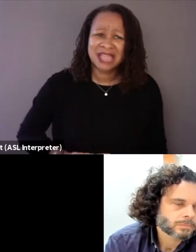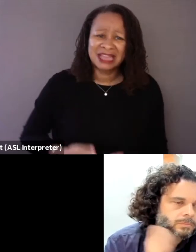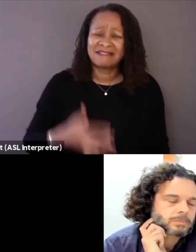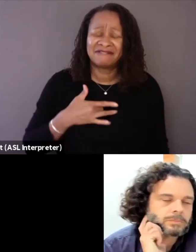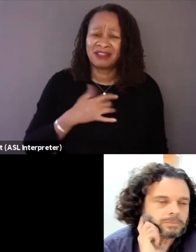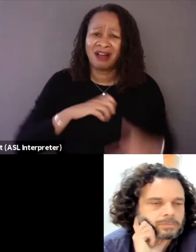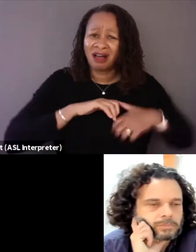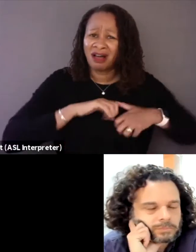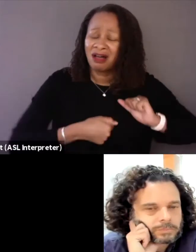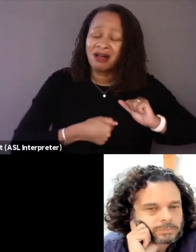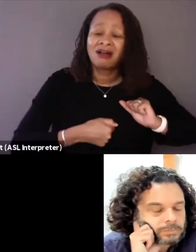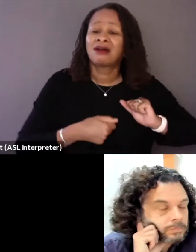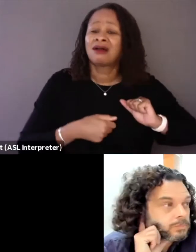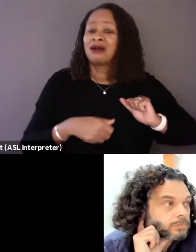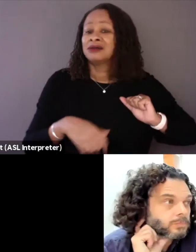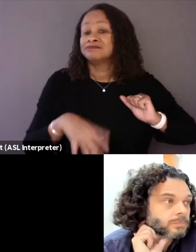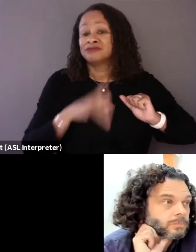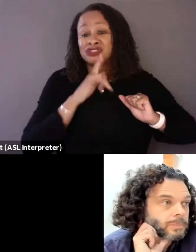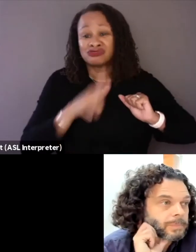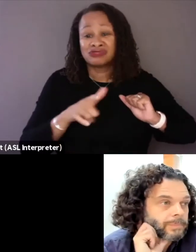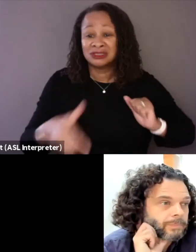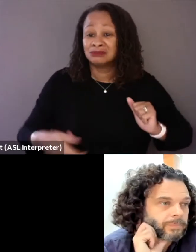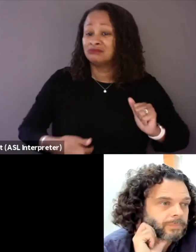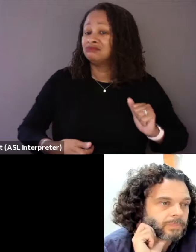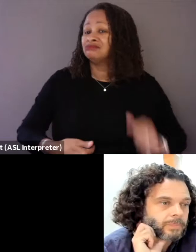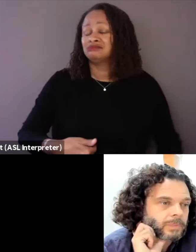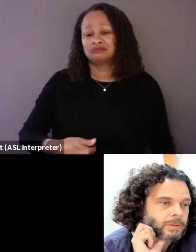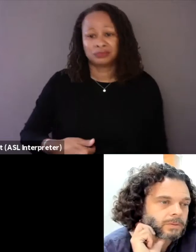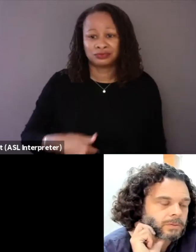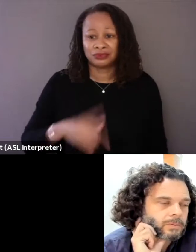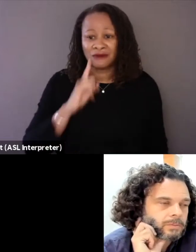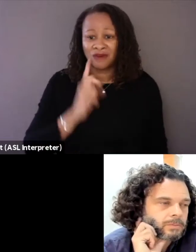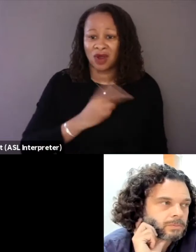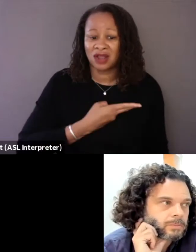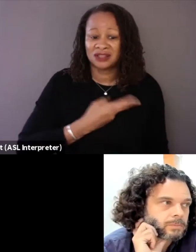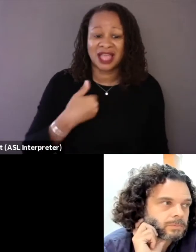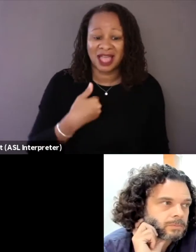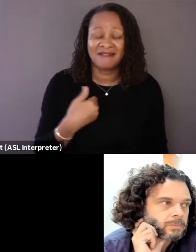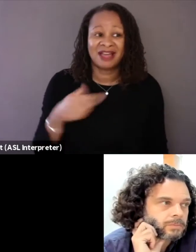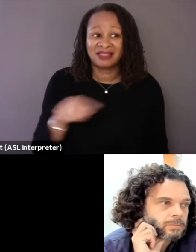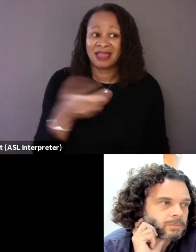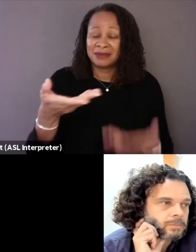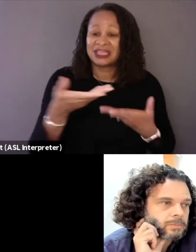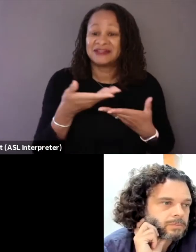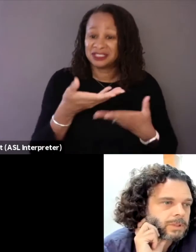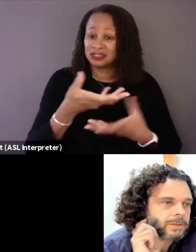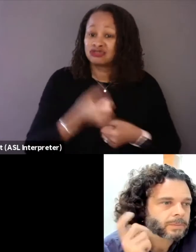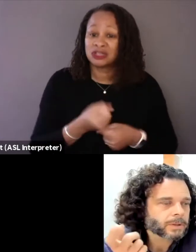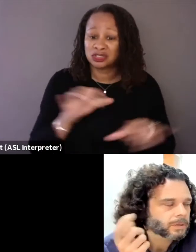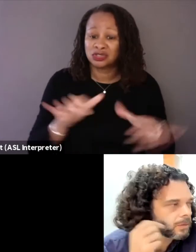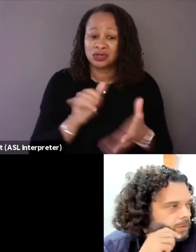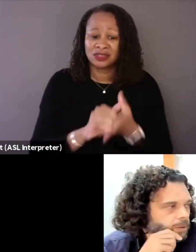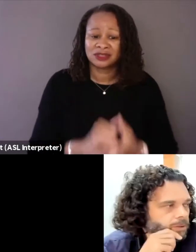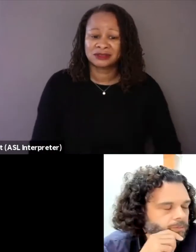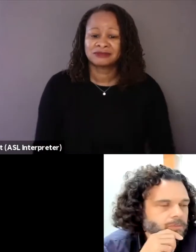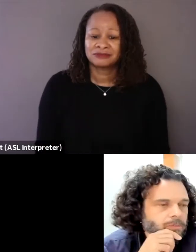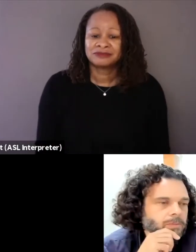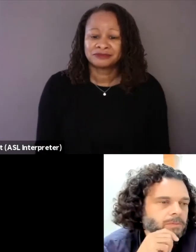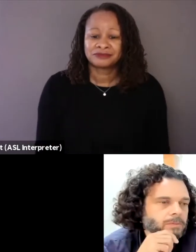And that was very moving, I think, for us to have them give us their trust to do that. I think it took a long time to get there,